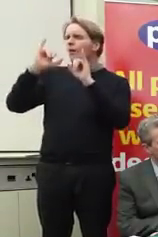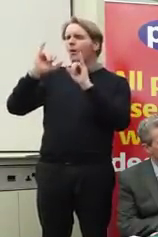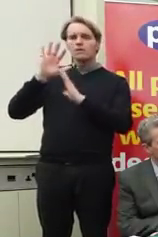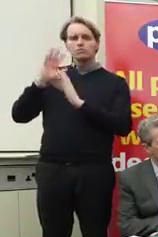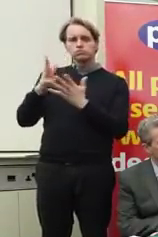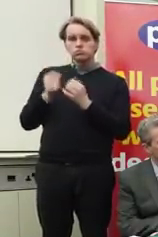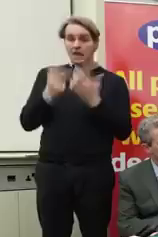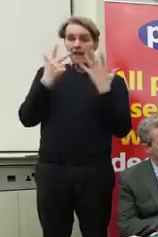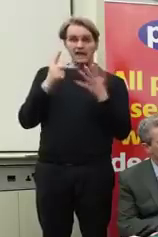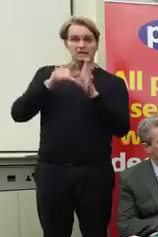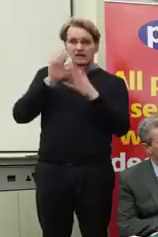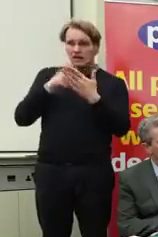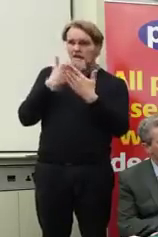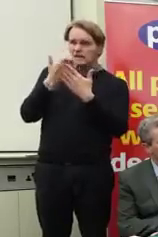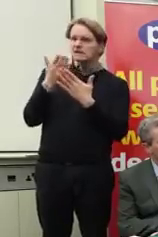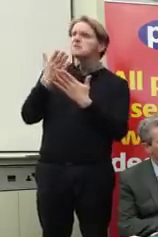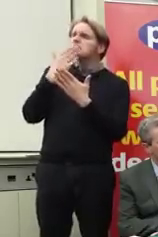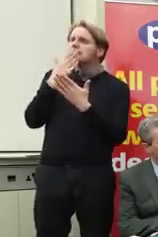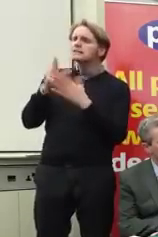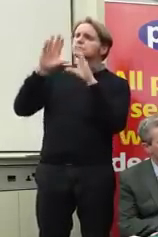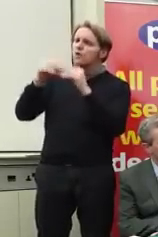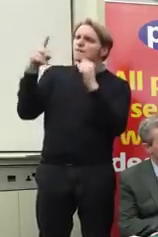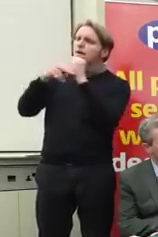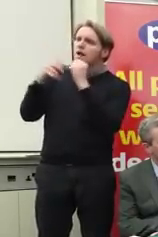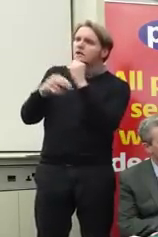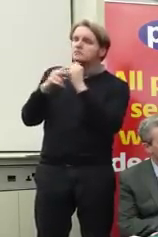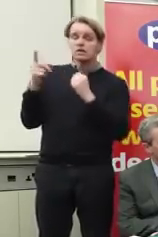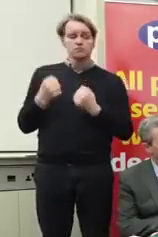end it. He refused. He refused to allocate any further additional money so now we